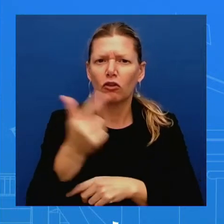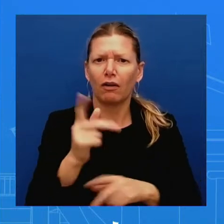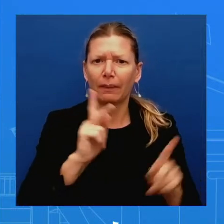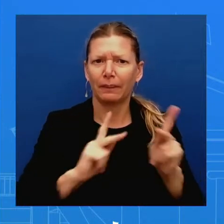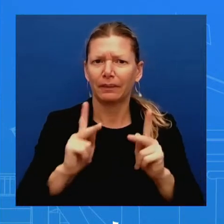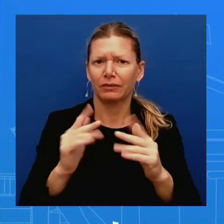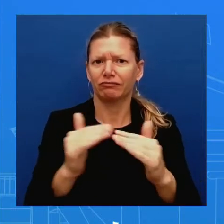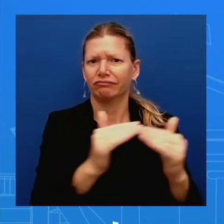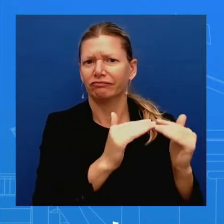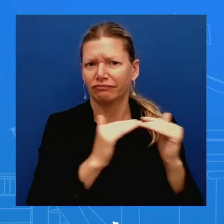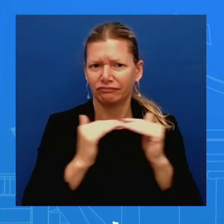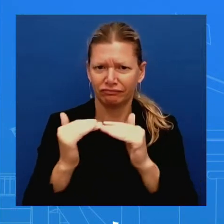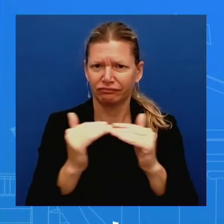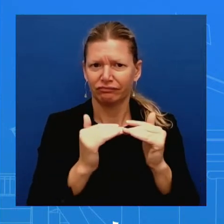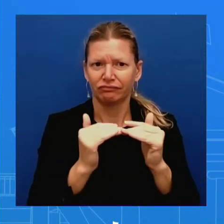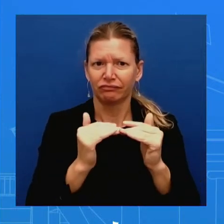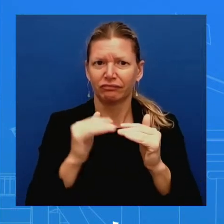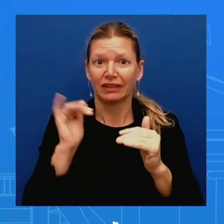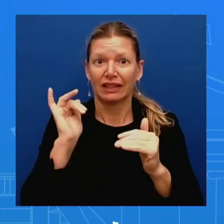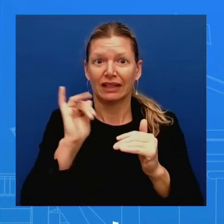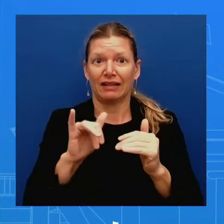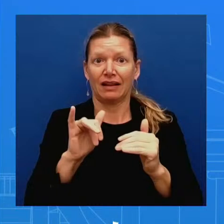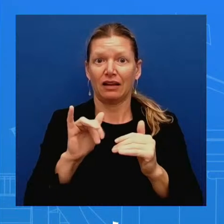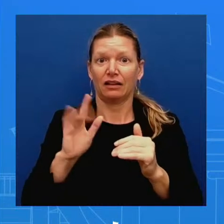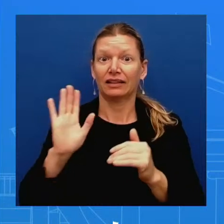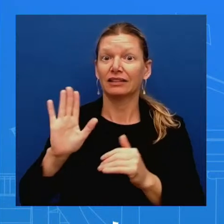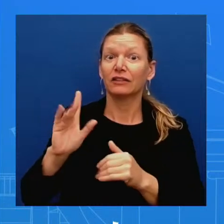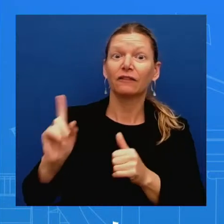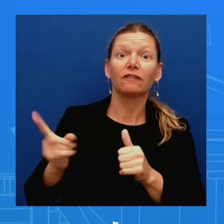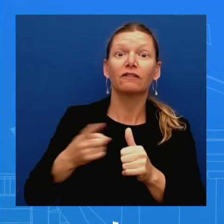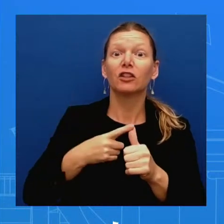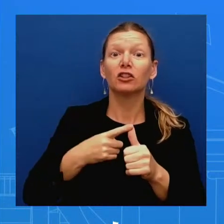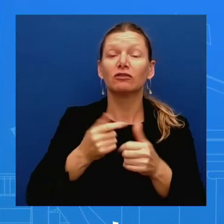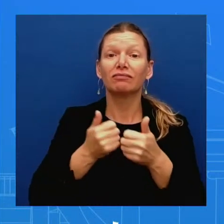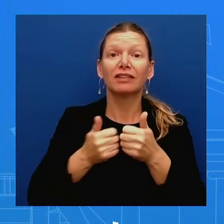that every piece of policy and -- that comes out of the administration,